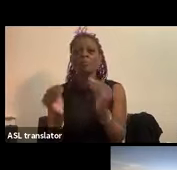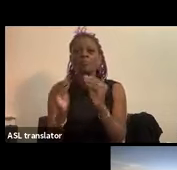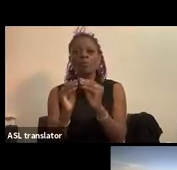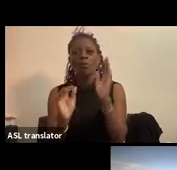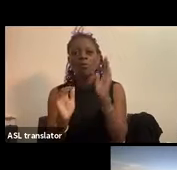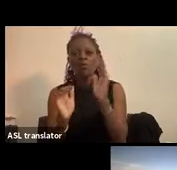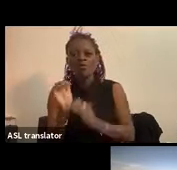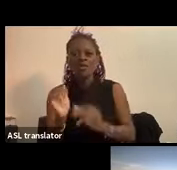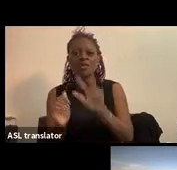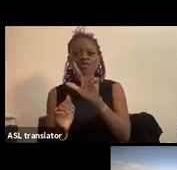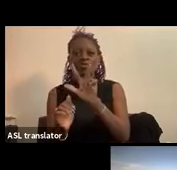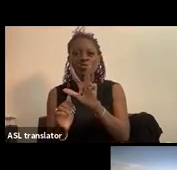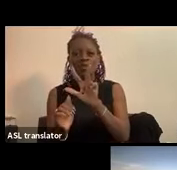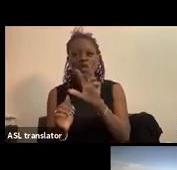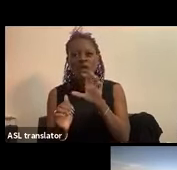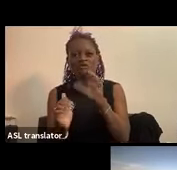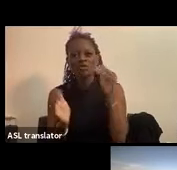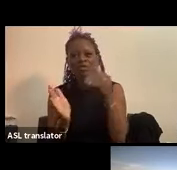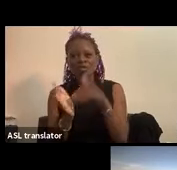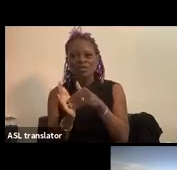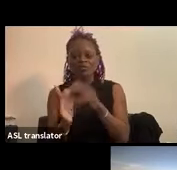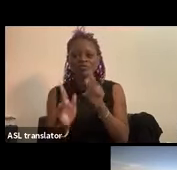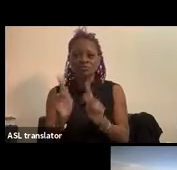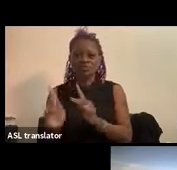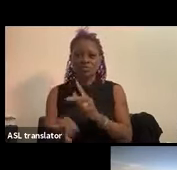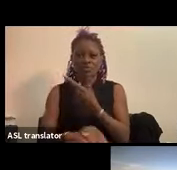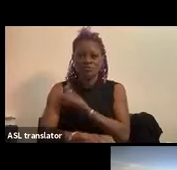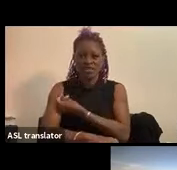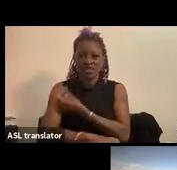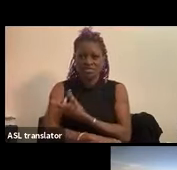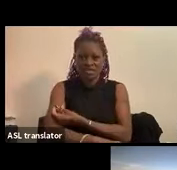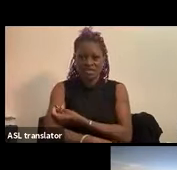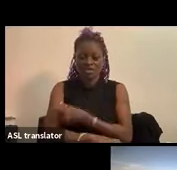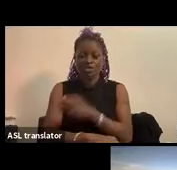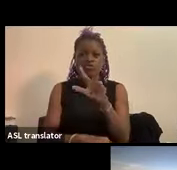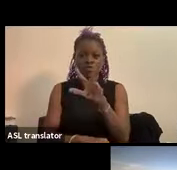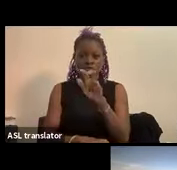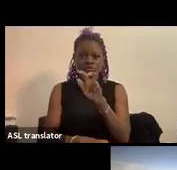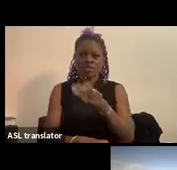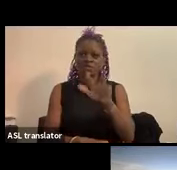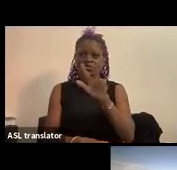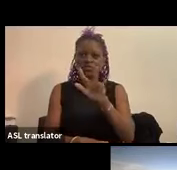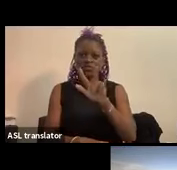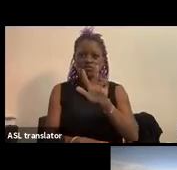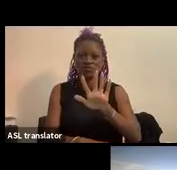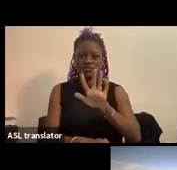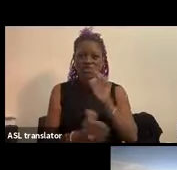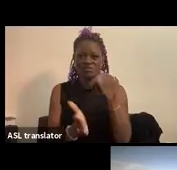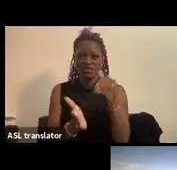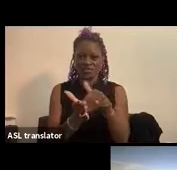county residents are now fully vaccinated and three hundred and thirty five thousand have received at least one dose of a vaccine.